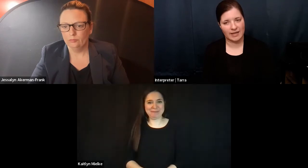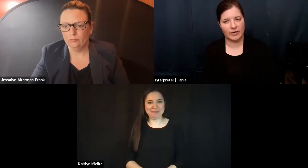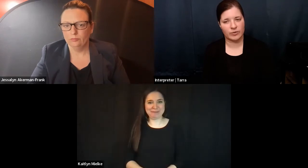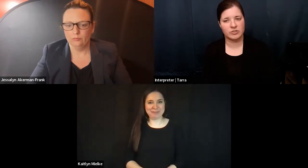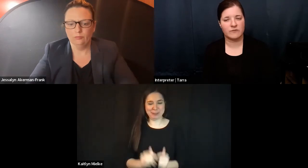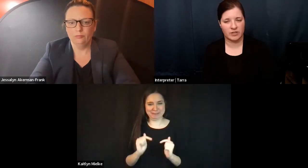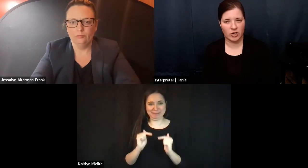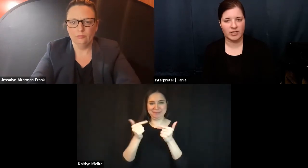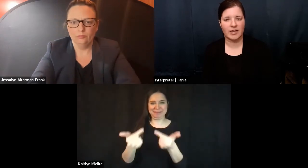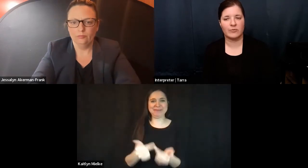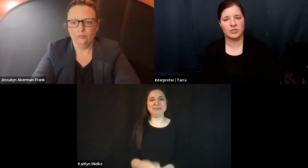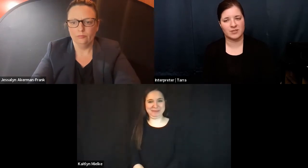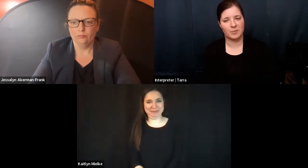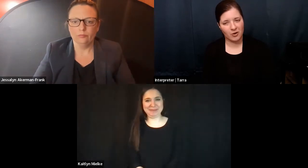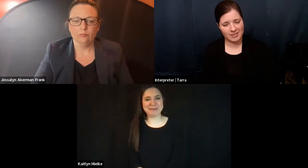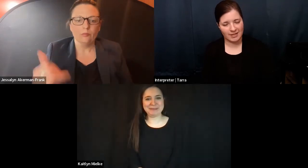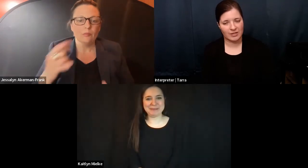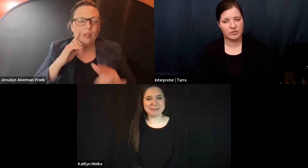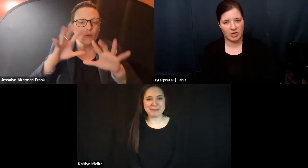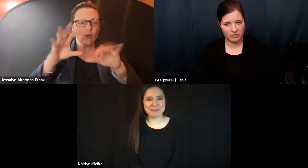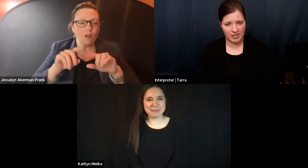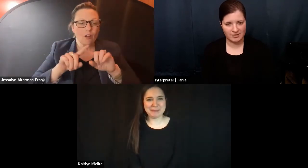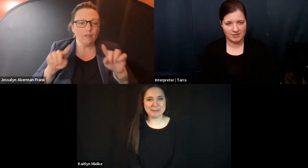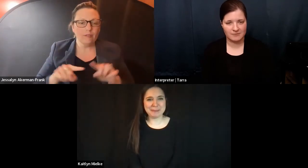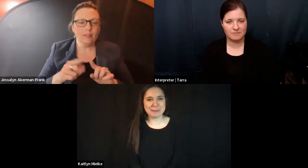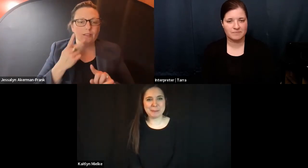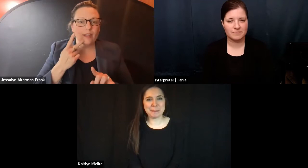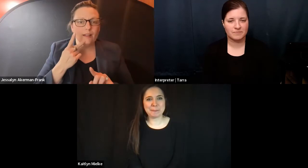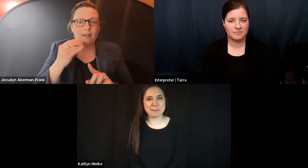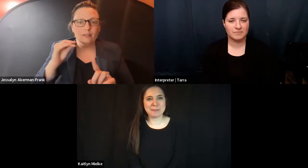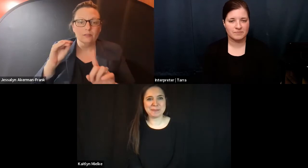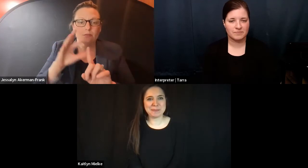So being exposed to sign language, Signing Exact English, 1 years old. Transitioned to American Sign Language, fifth grade.